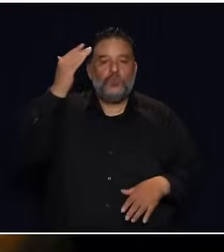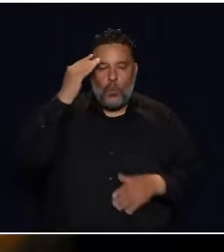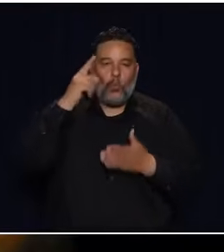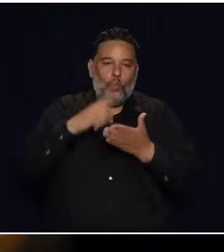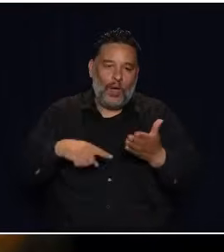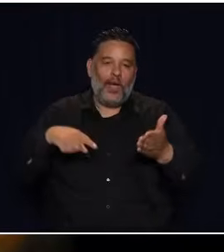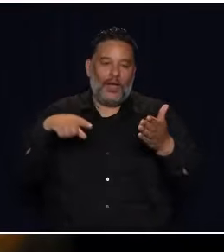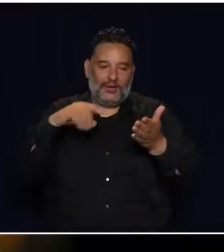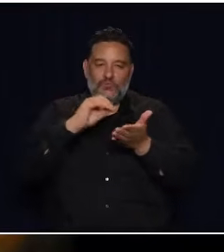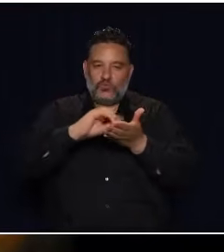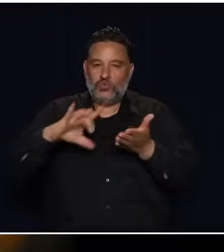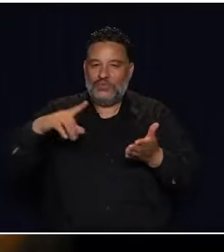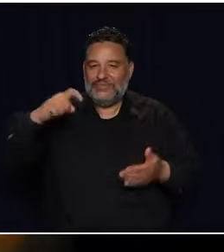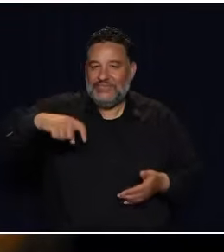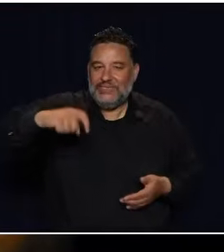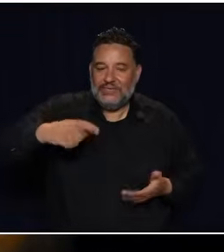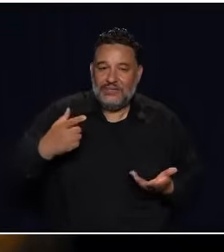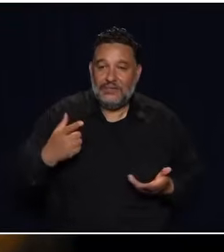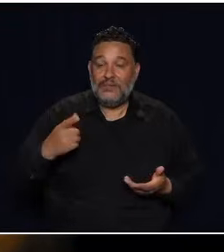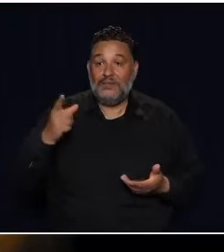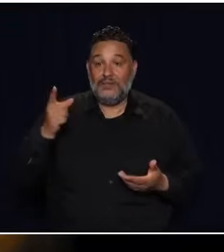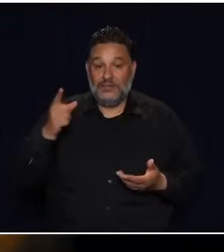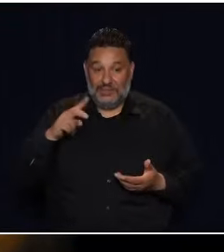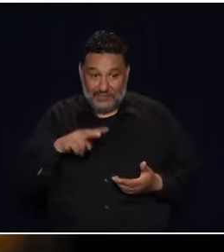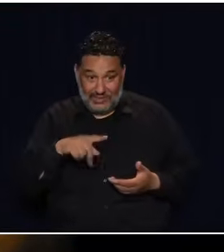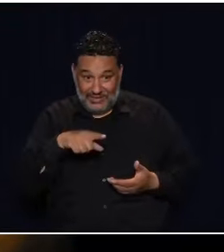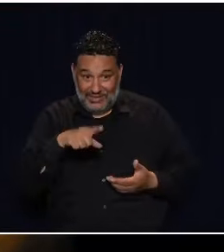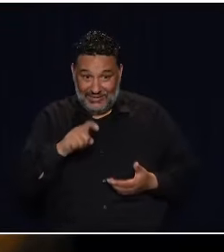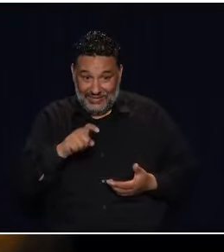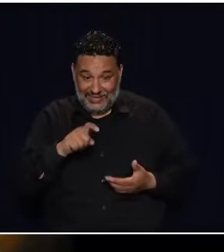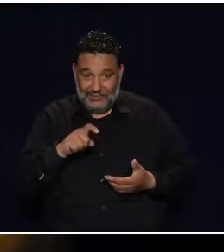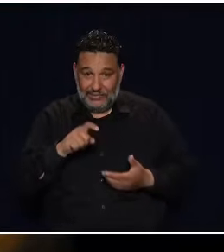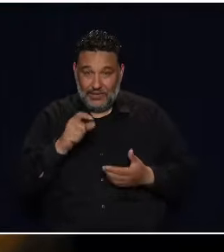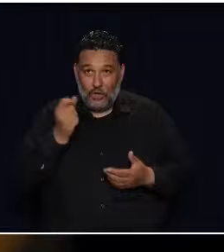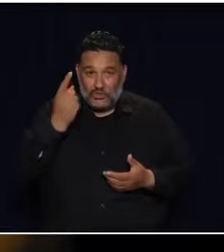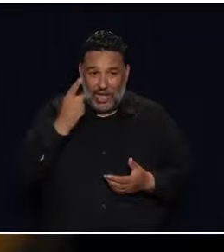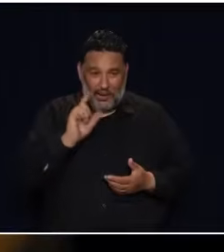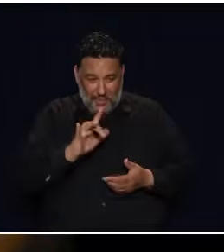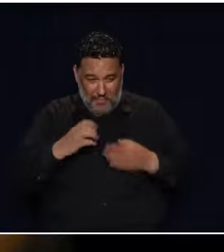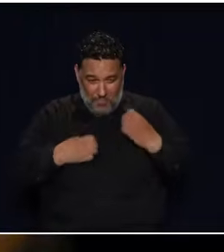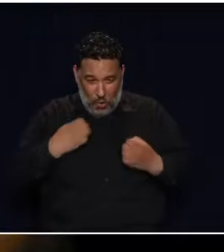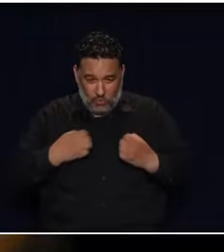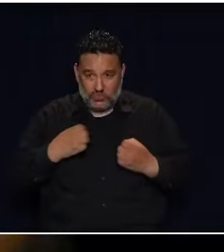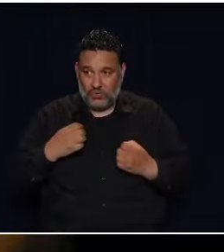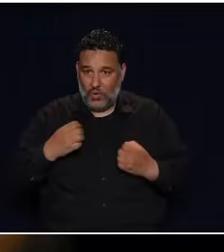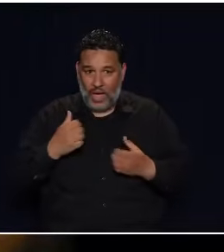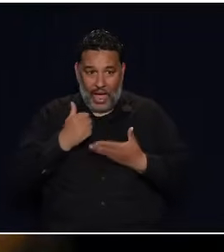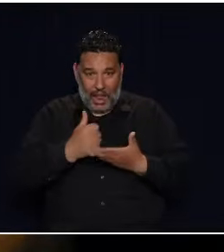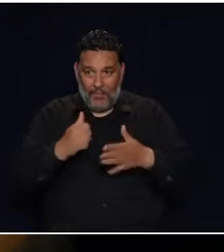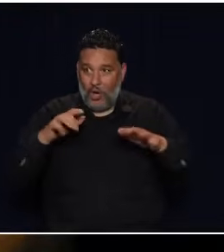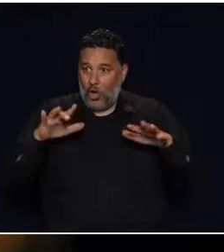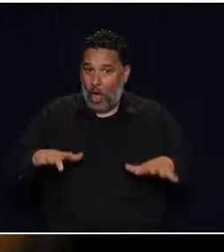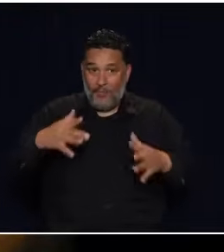AND THEY WILL FIND A WAY. TEACHERS KNOW WHAT THEIR STUDENTS NEED. IF IT IS HELPING THEM UNDERSTAND